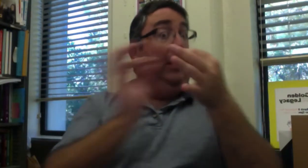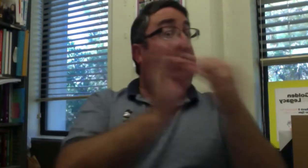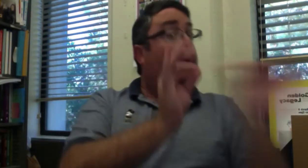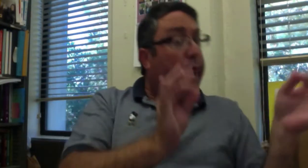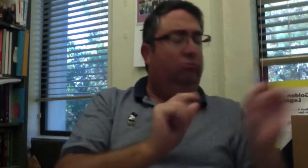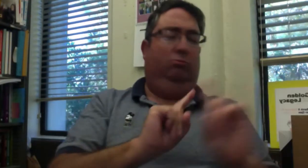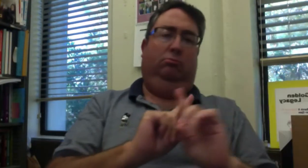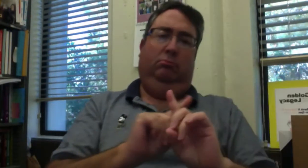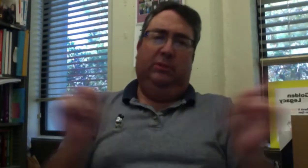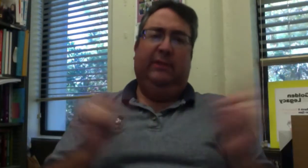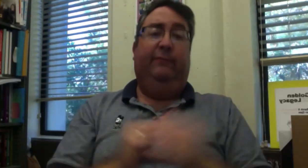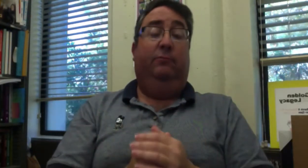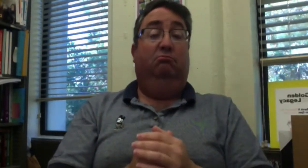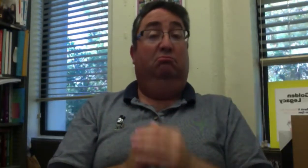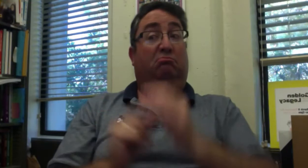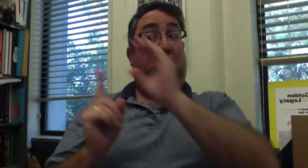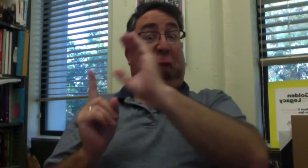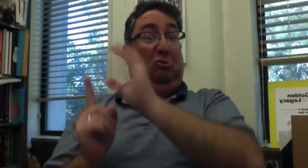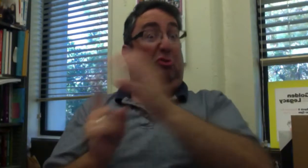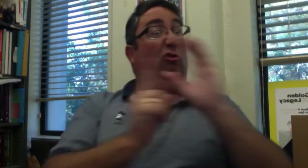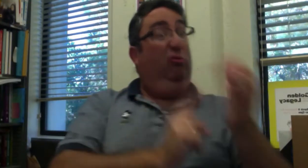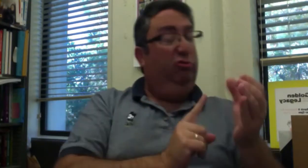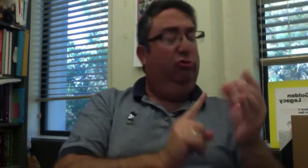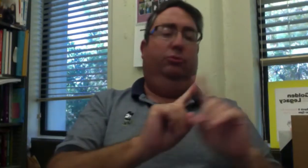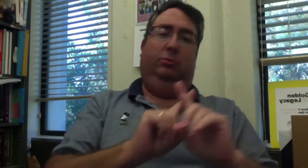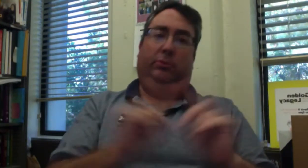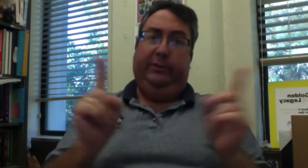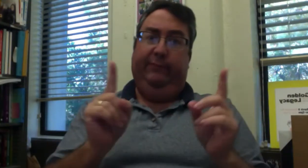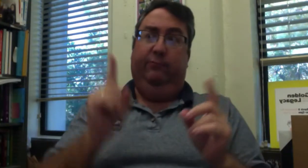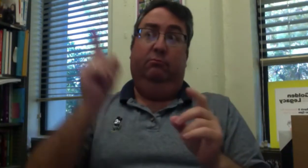Why? The languages and cultures are different.